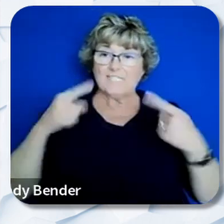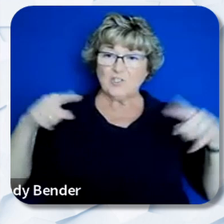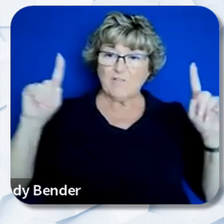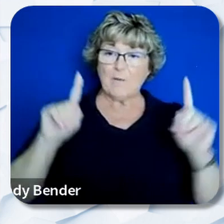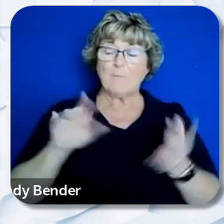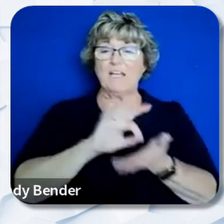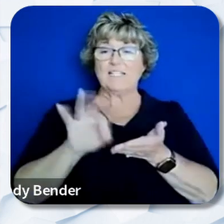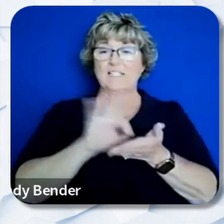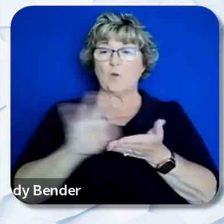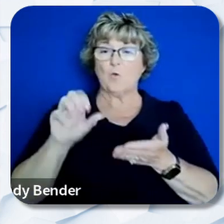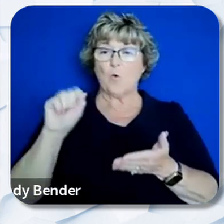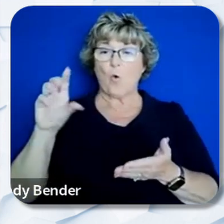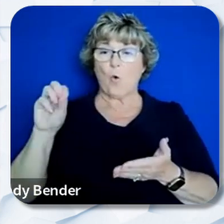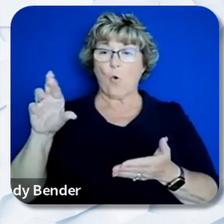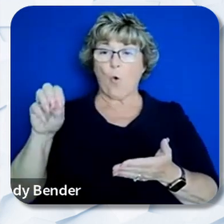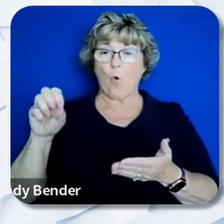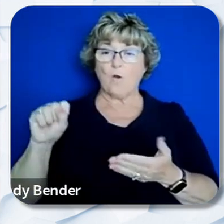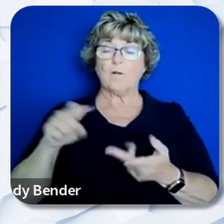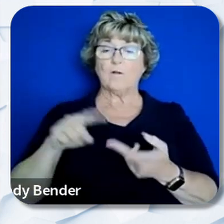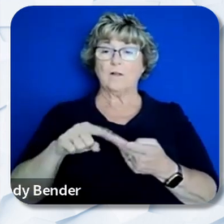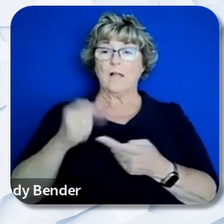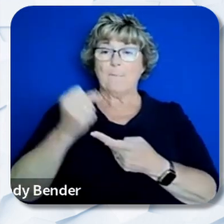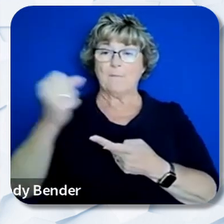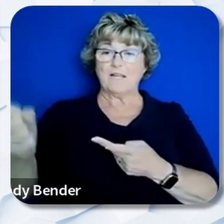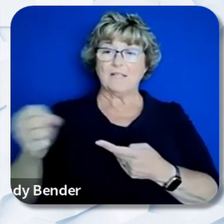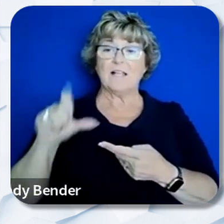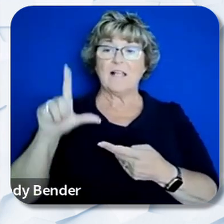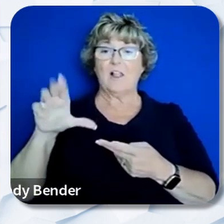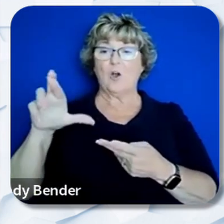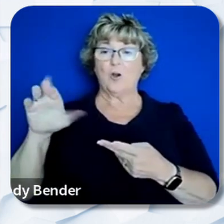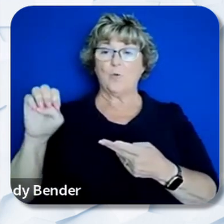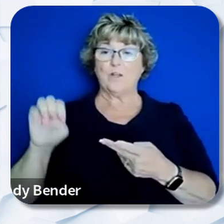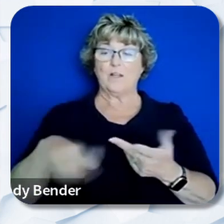our statewide assessments, placement, that's least restrictive environment, and school